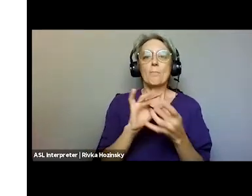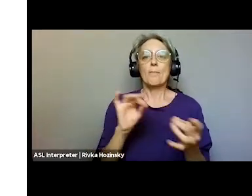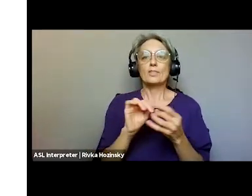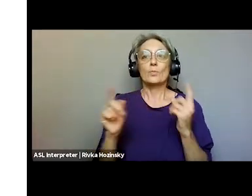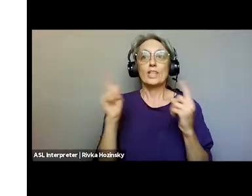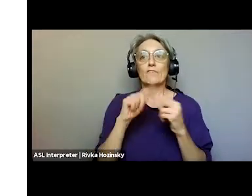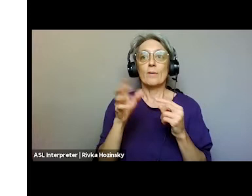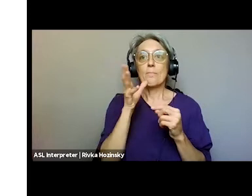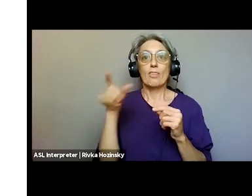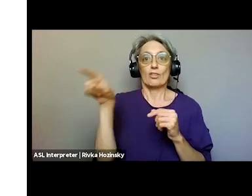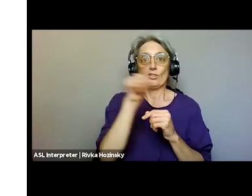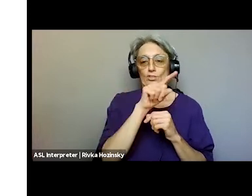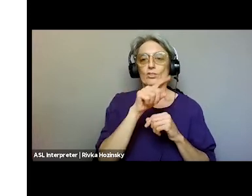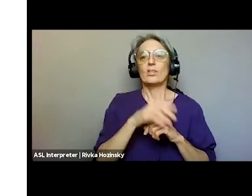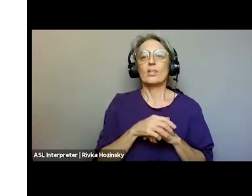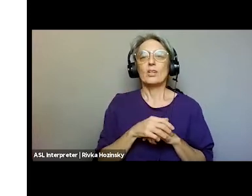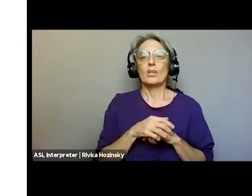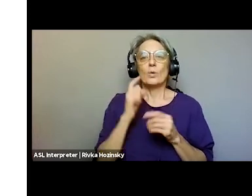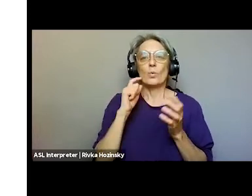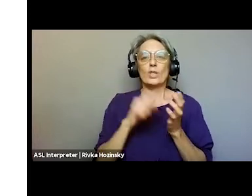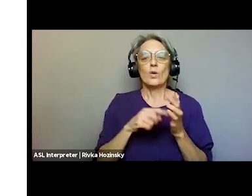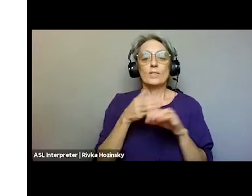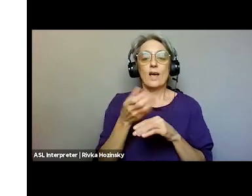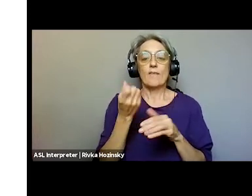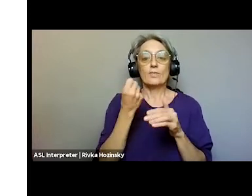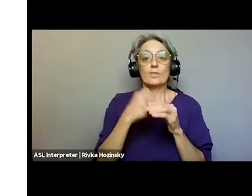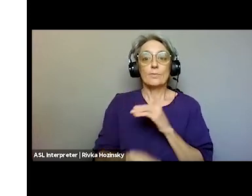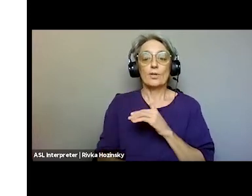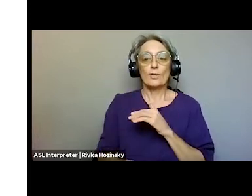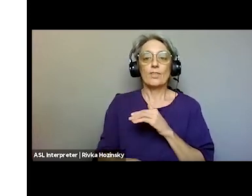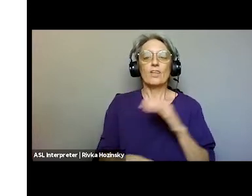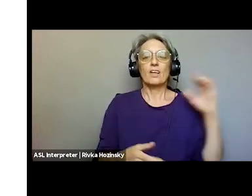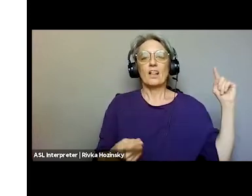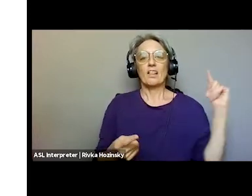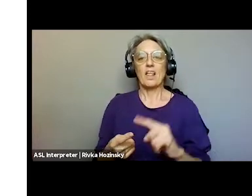there's a real drop-off in care in the postpartum period compared to during pregnancy. People feel